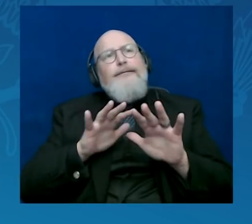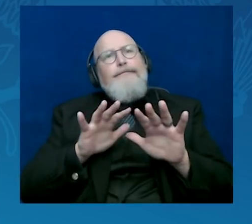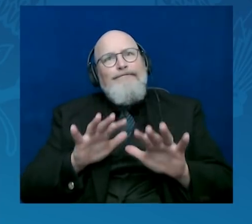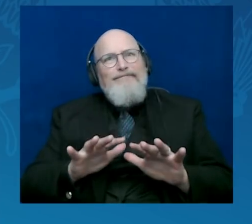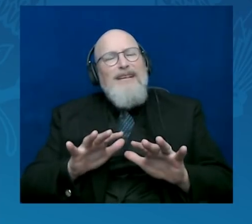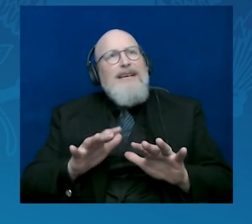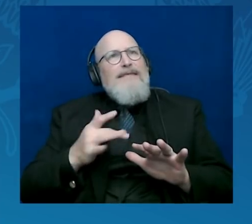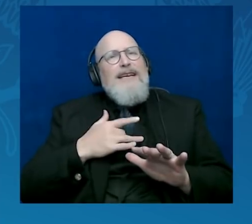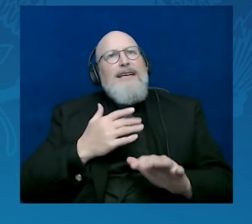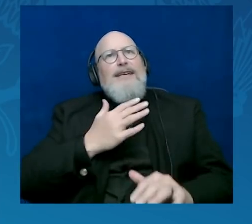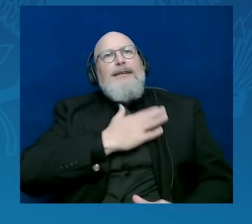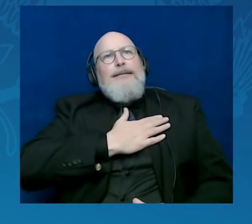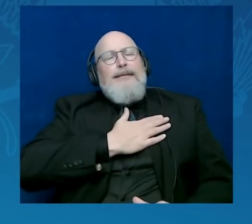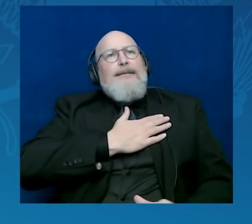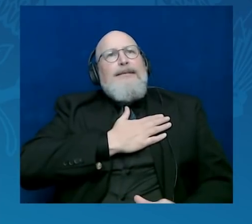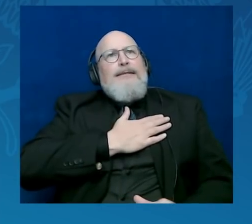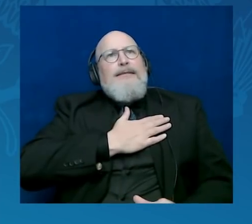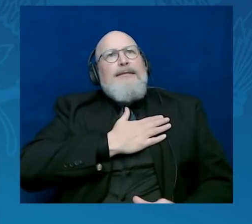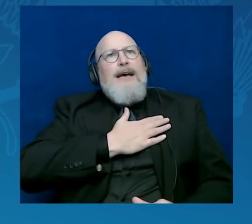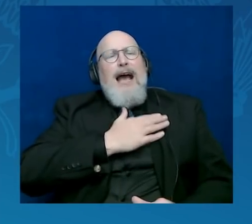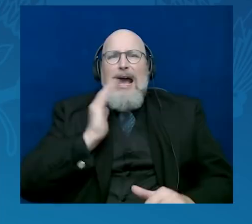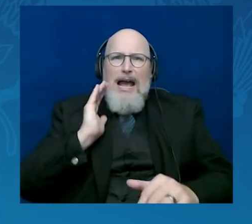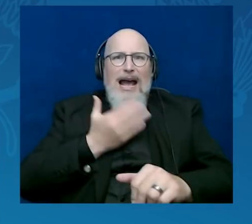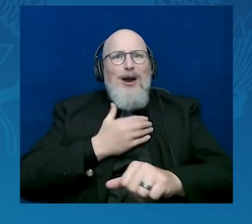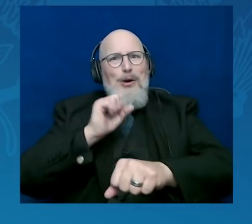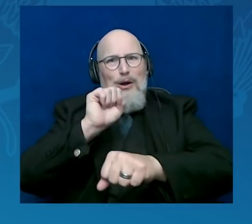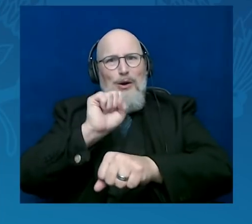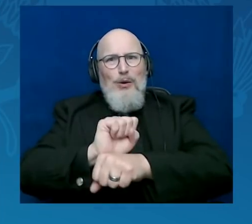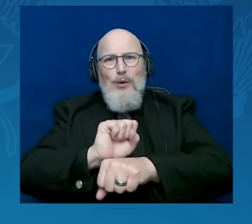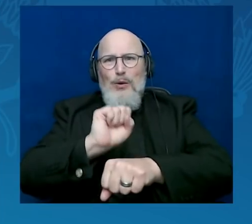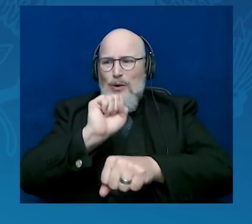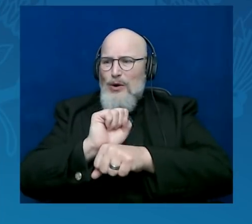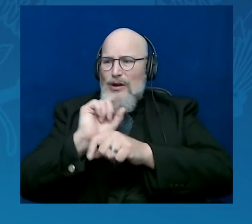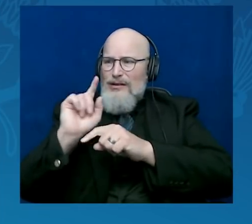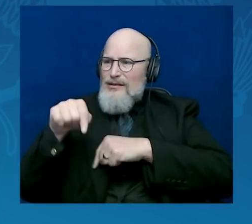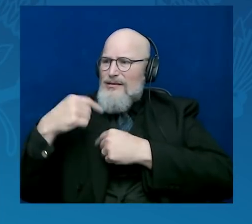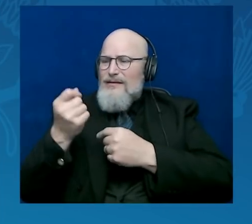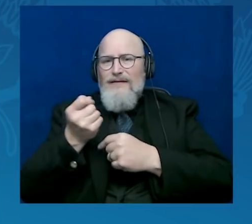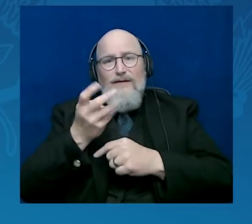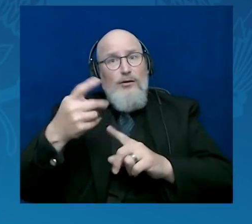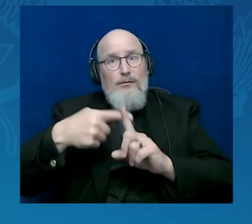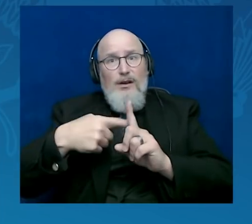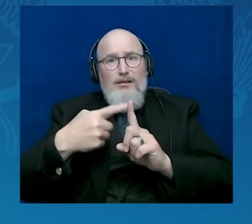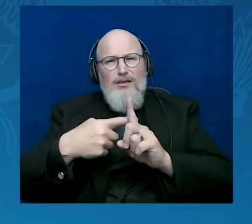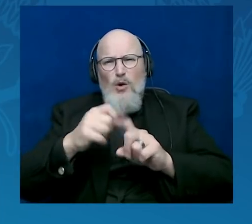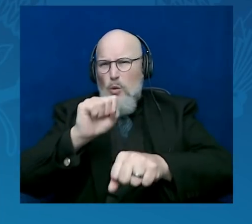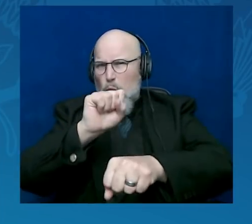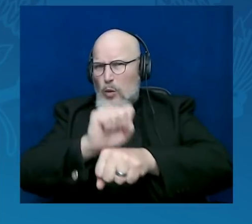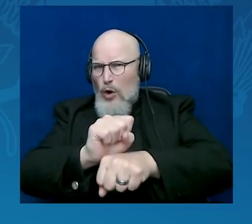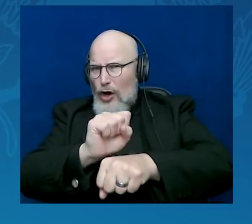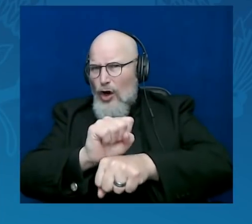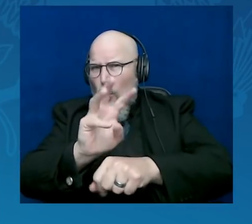that we have collectively done over the last several months. And it is work. Not everyone started out in the same place